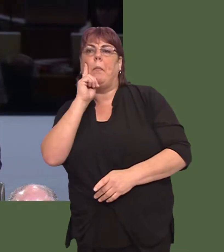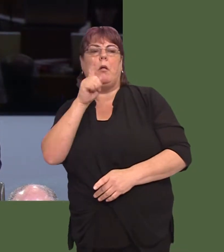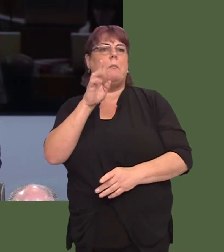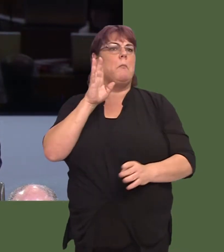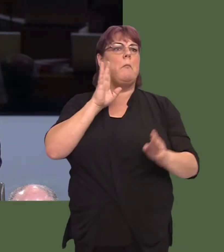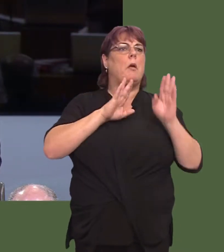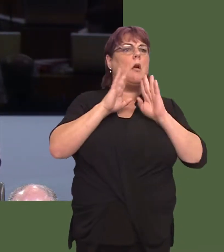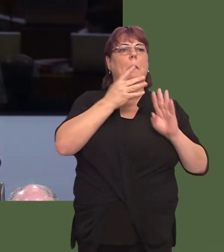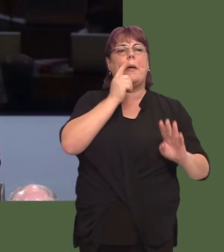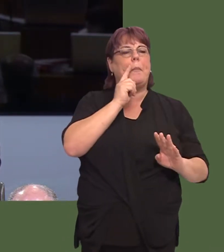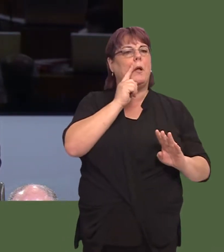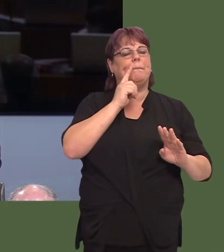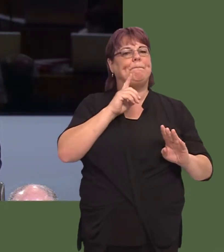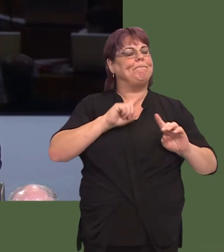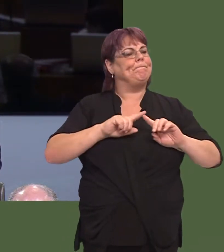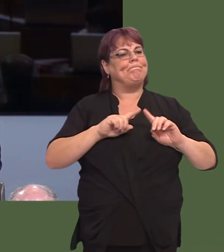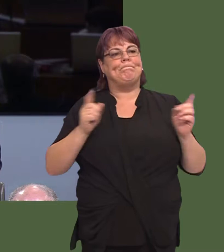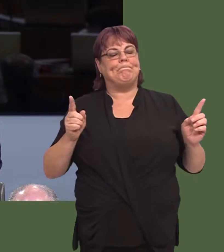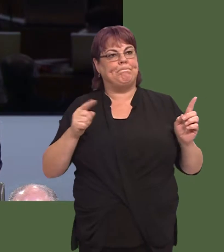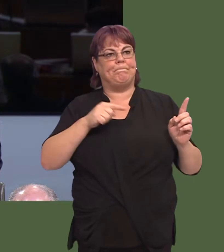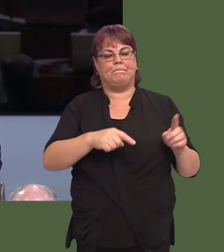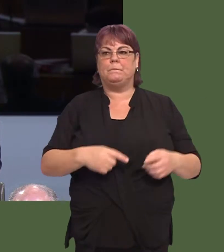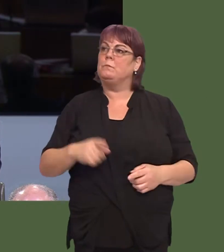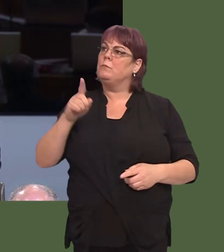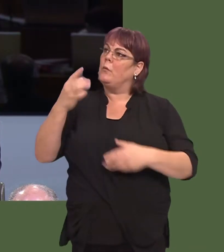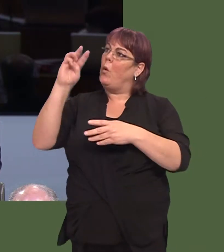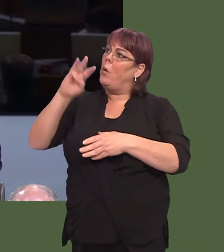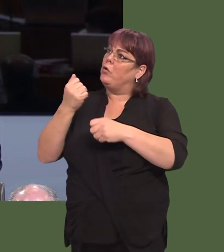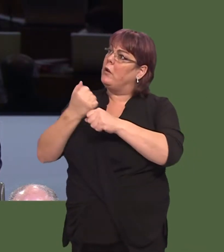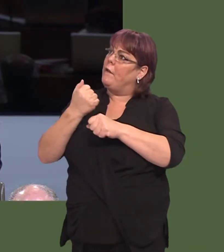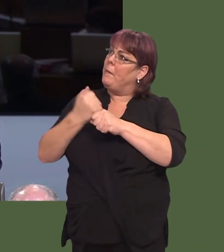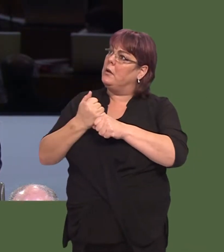Can I ask what consideration has the Welsh Government given to understanding the barriers